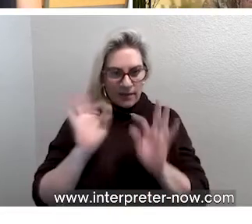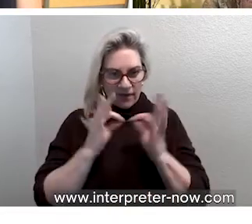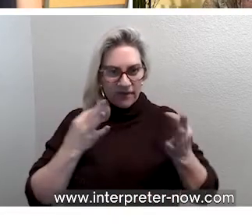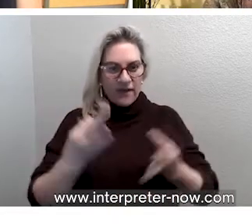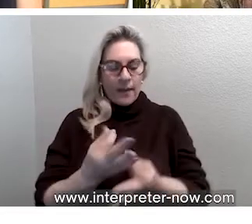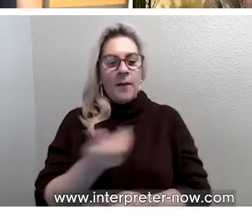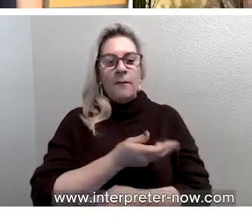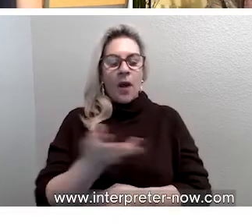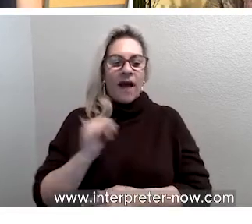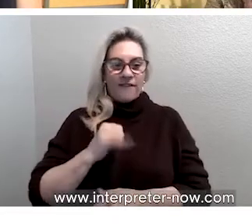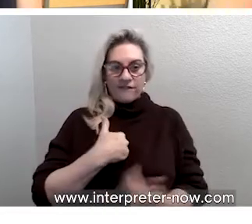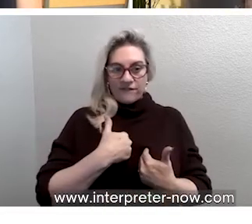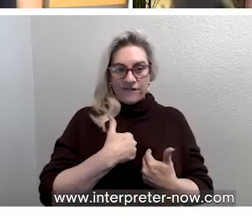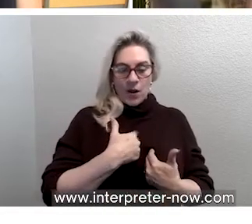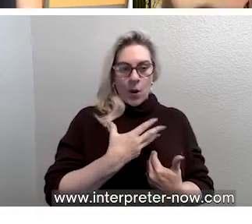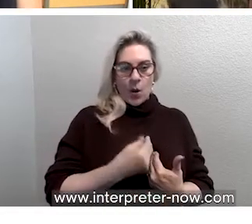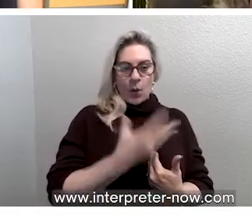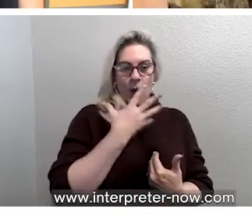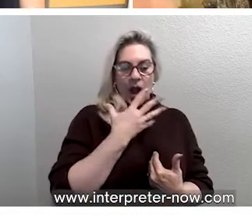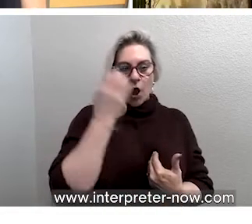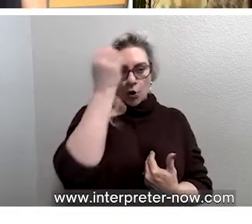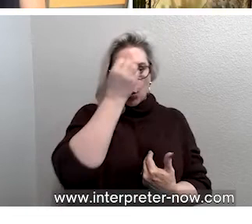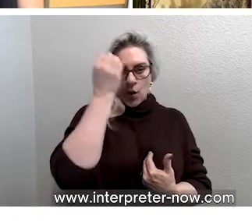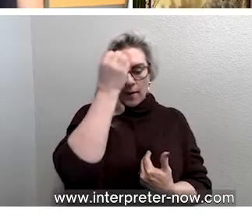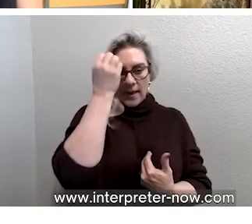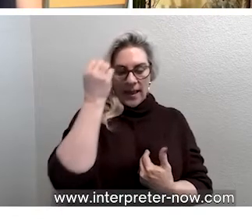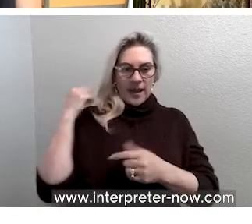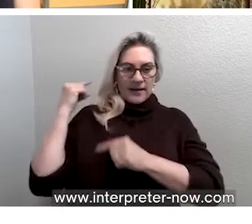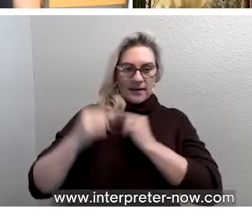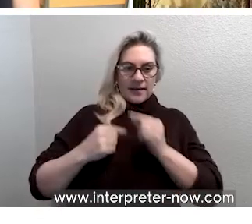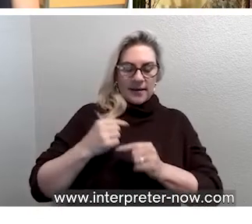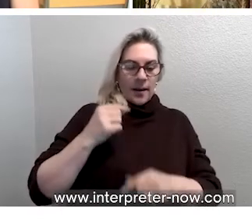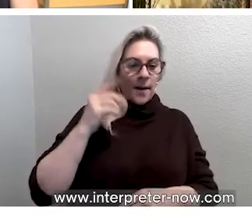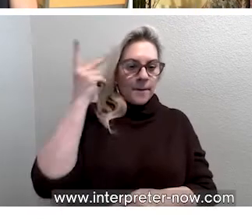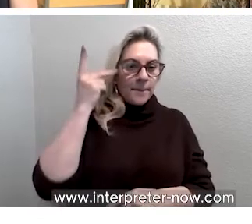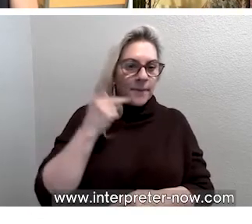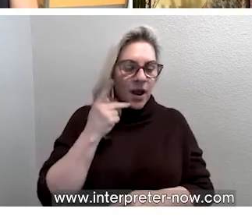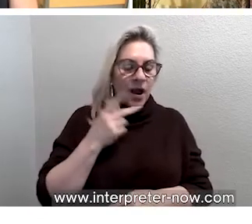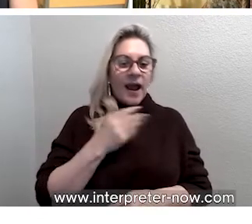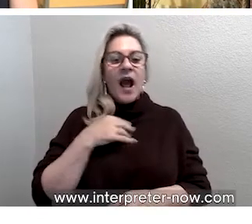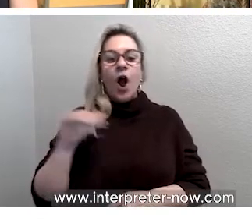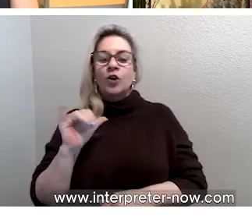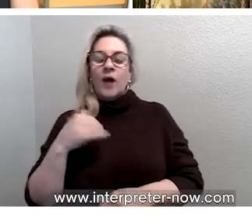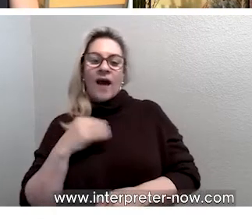I have a White mixed European descent parent, and then I have an Iranian immigrant parent.